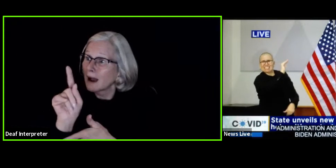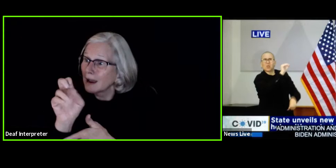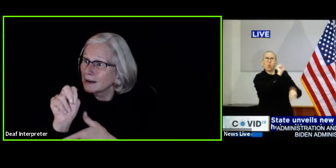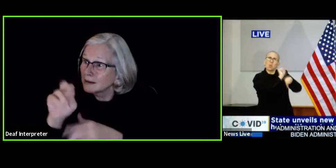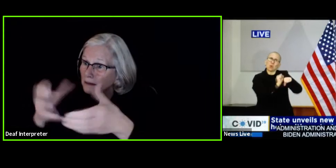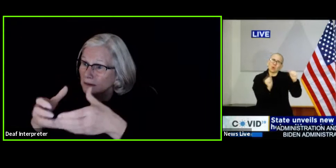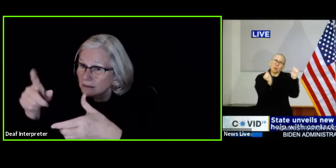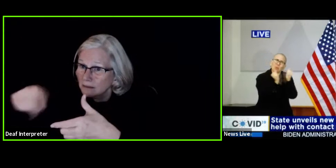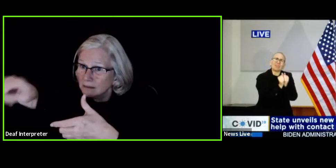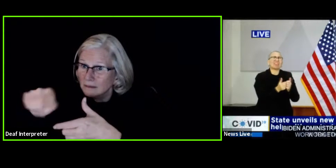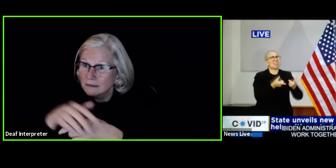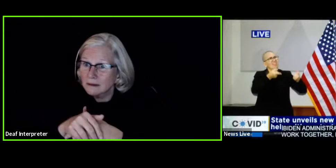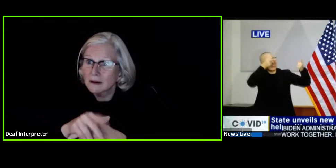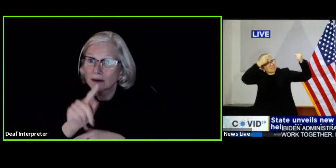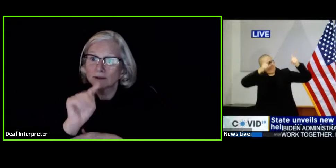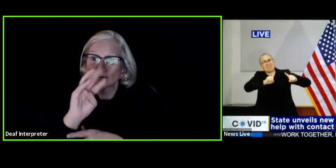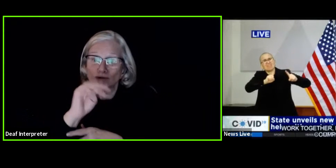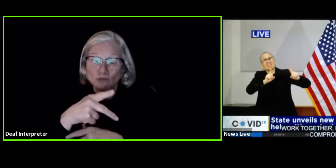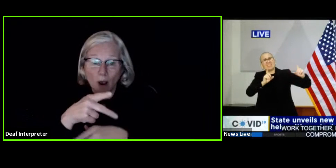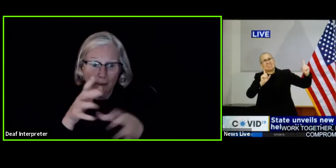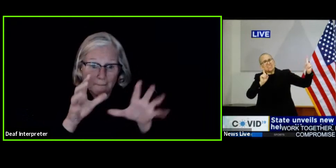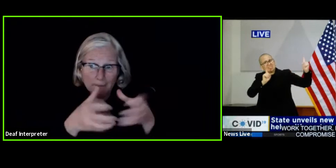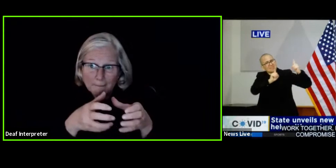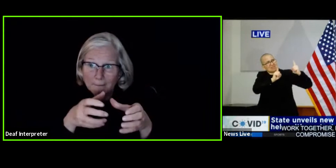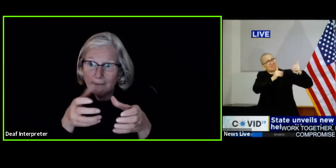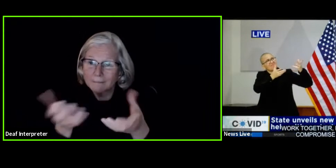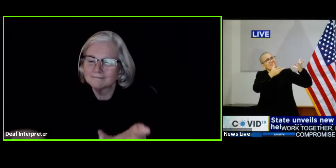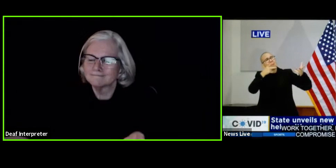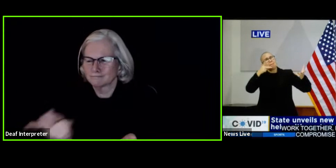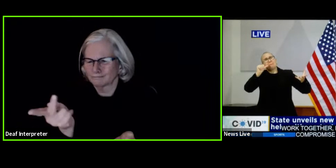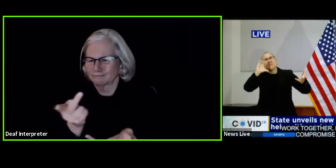ONE LATER BECAUSE COVID IS NOT GOING TO END AT THE END OF THE